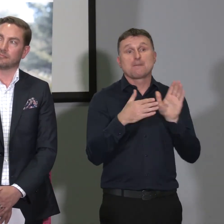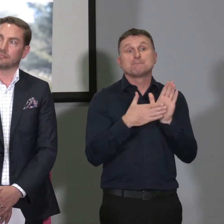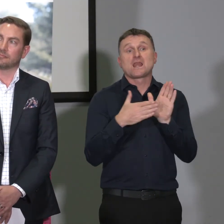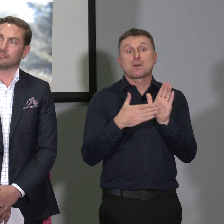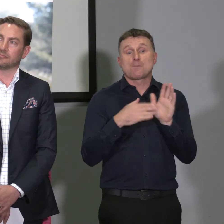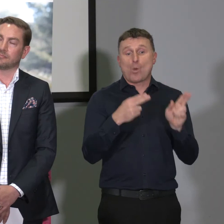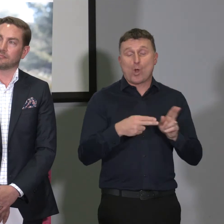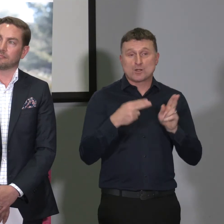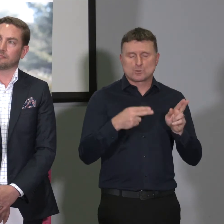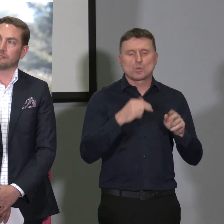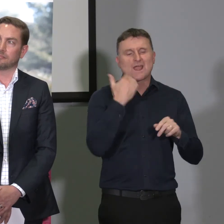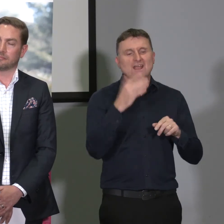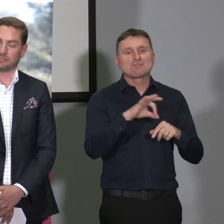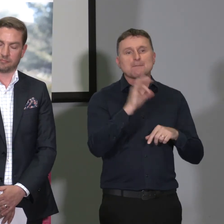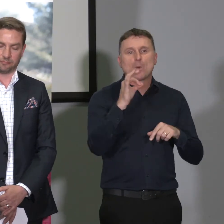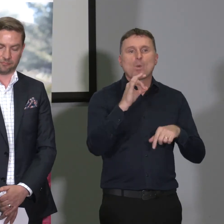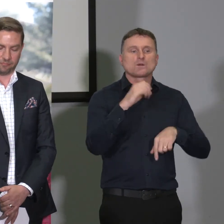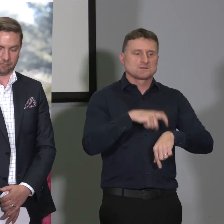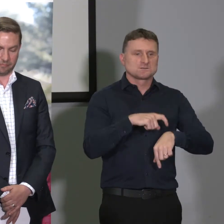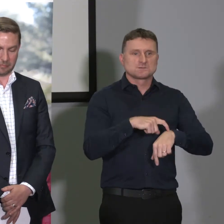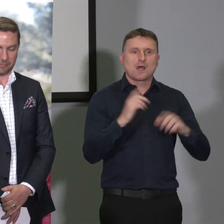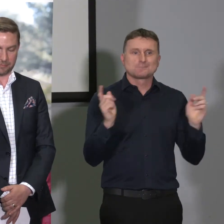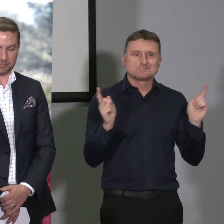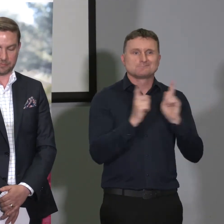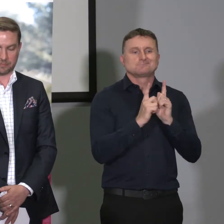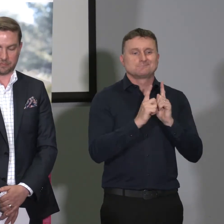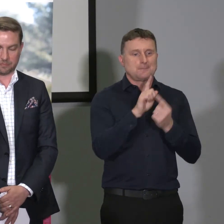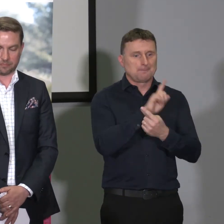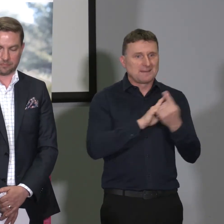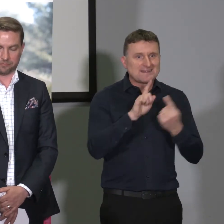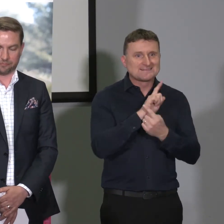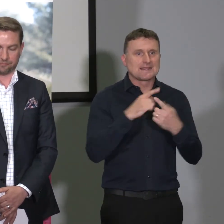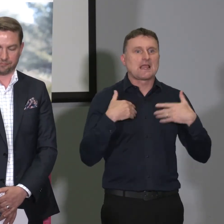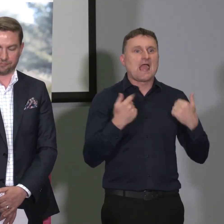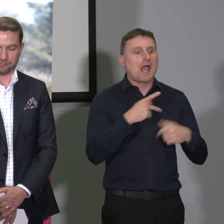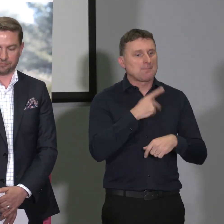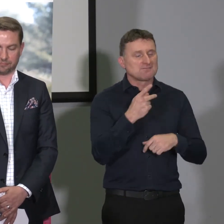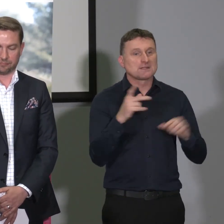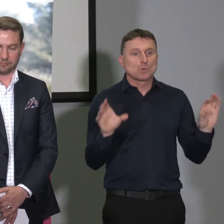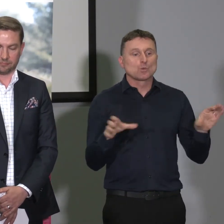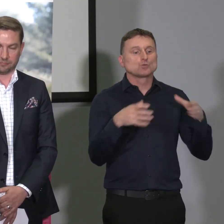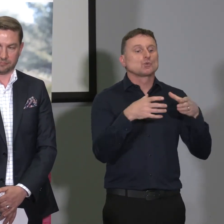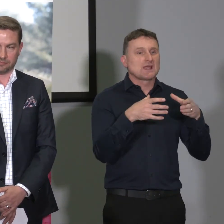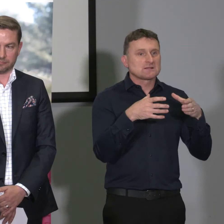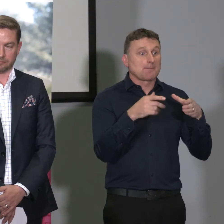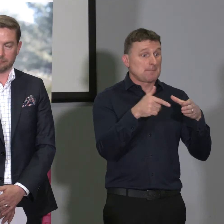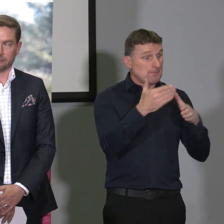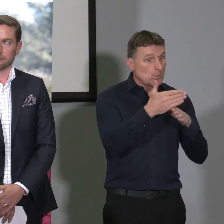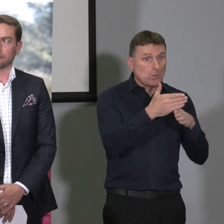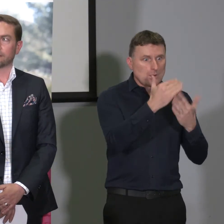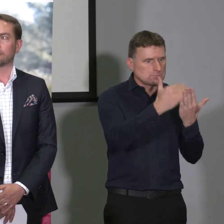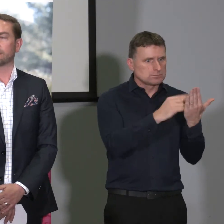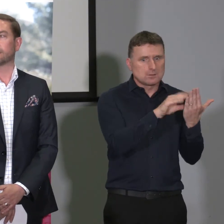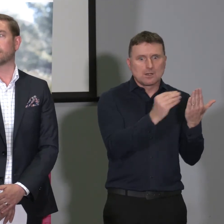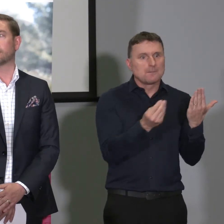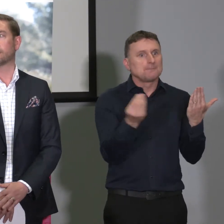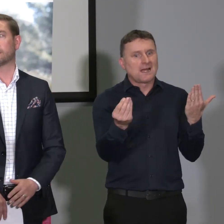looking to share some of the tasks. Here at Middlemore, we have our task Steve every morning that healthcare professionals, regulated and